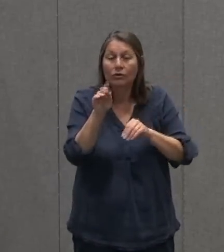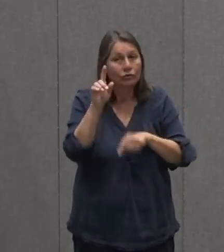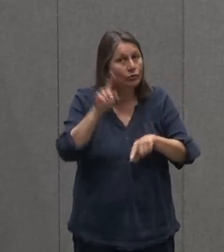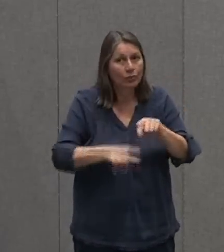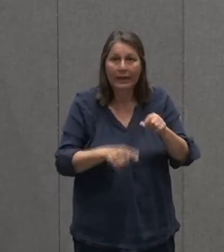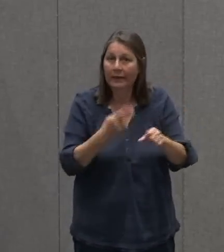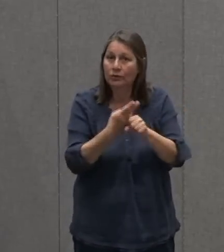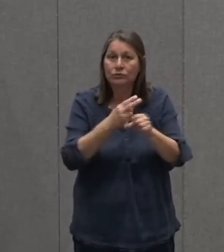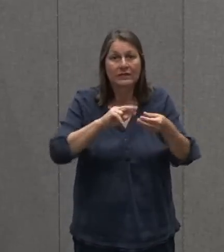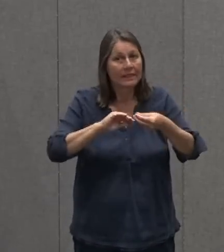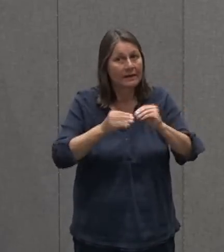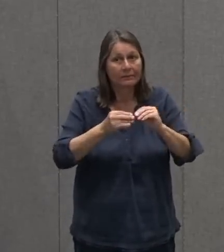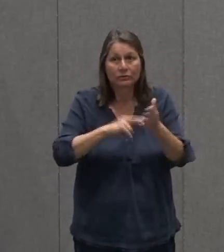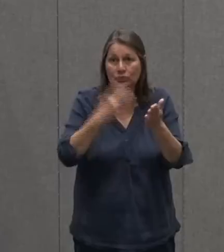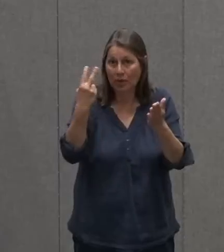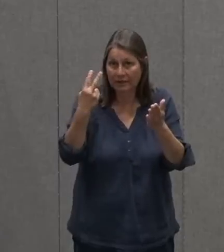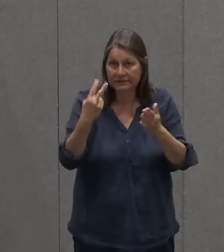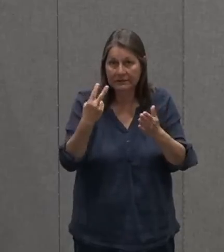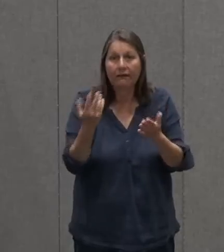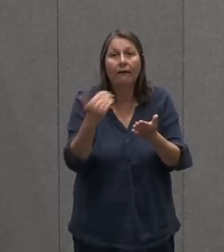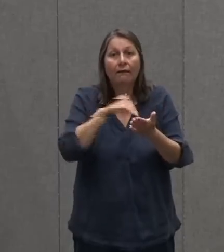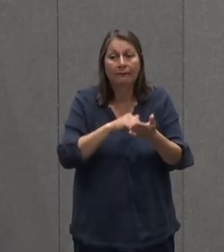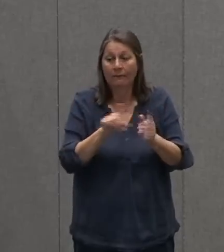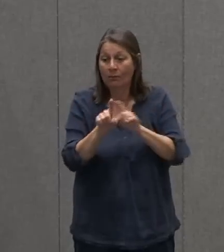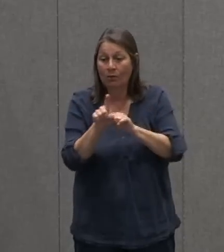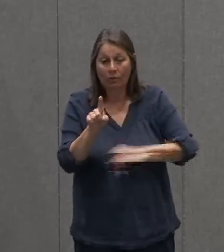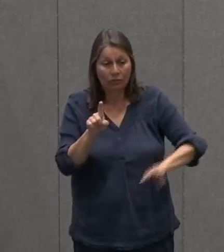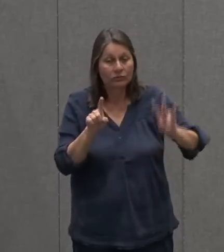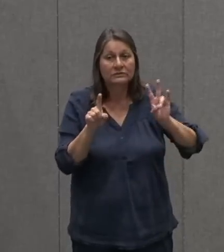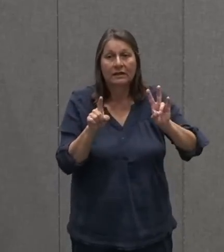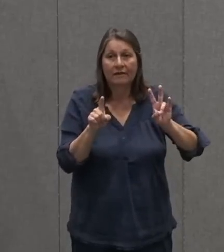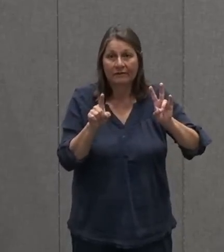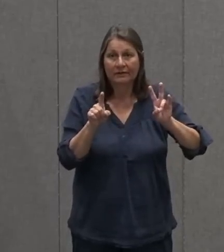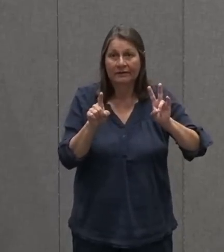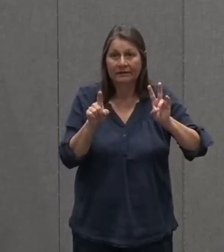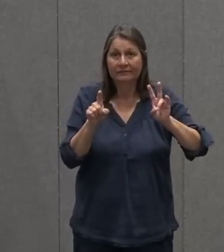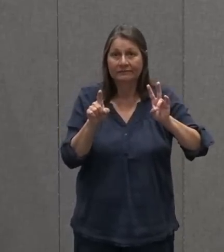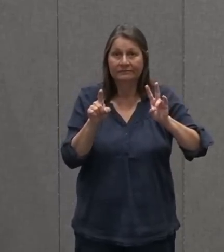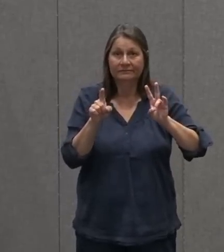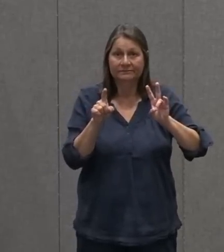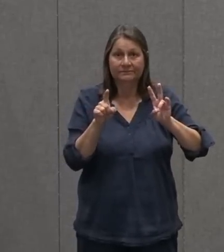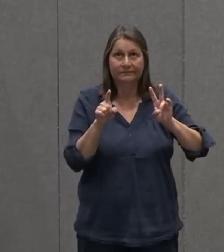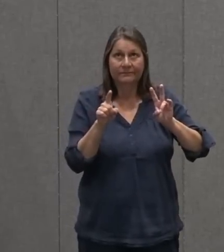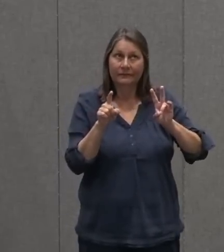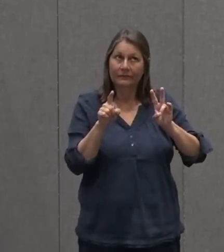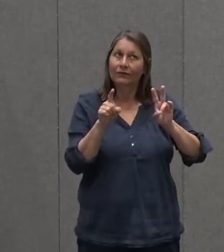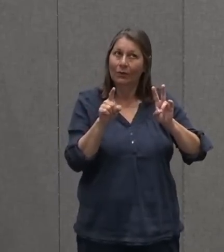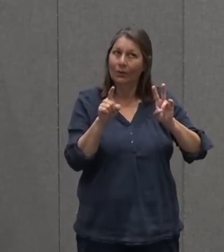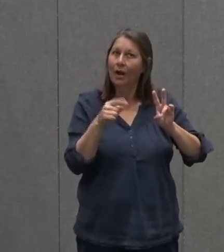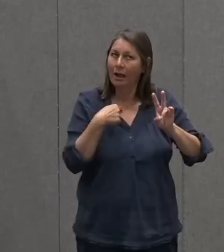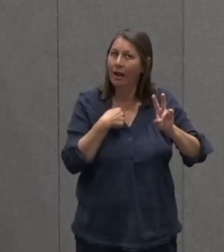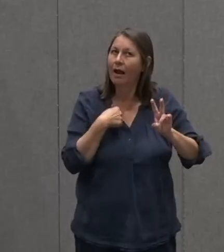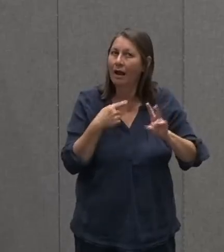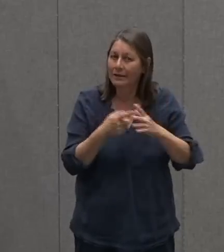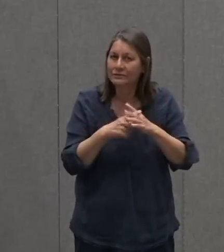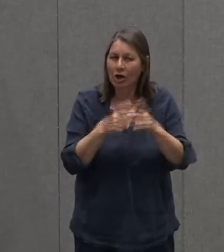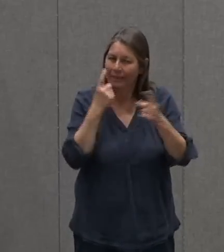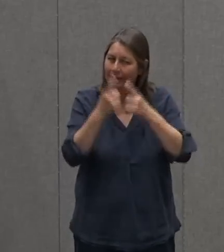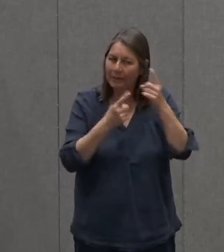So, we can only use the digits one through seven. This limited my thinking about it a little bit more because eight and nine were very important